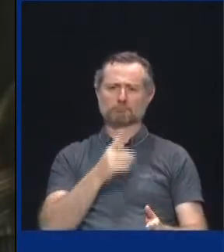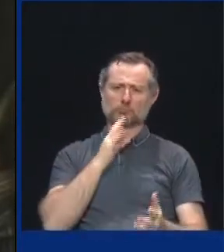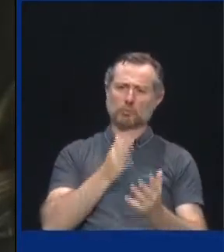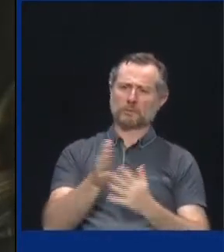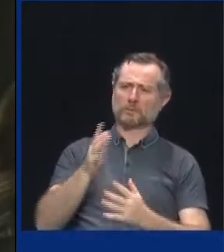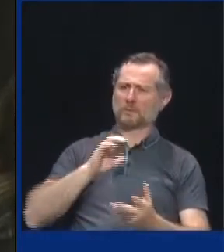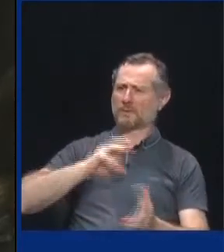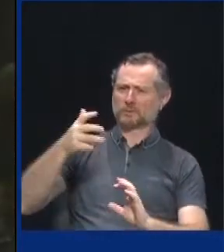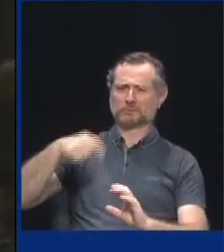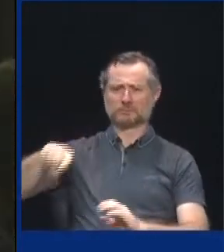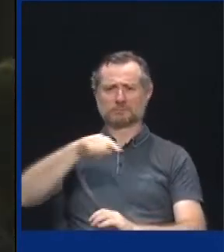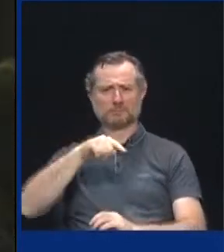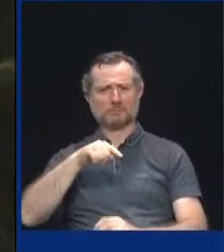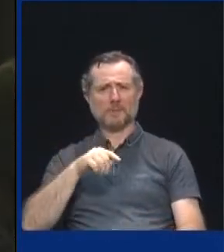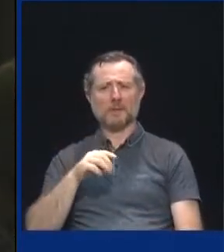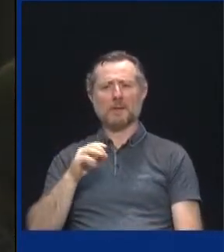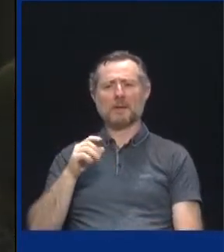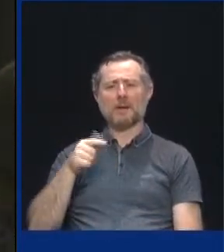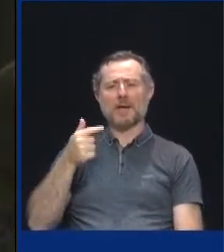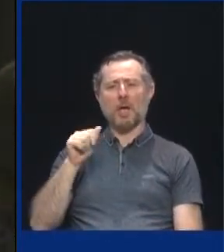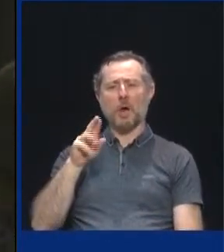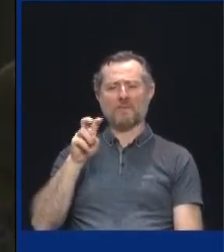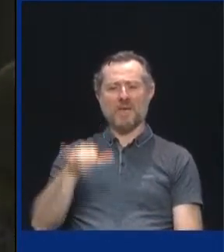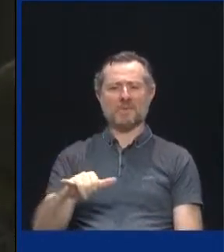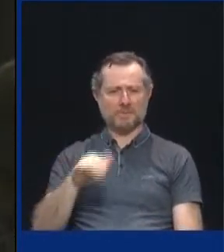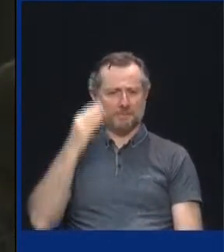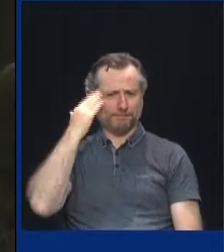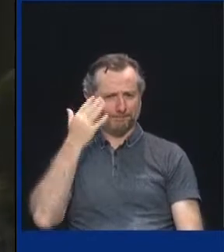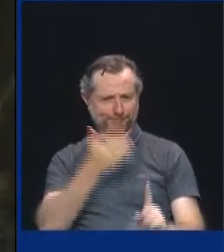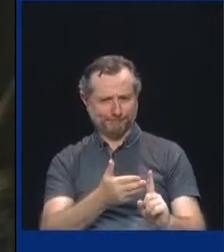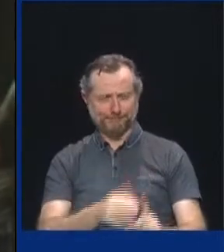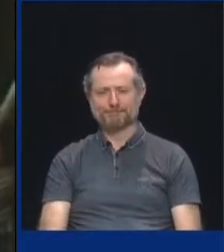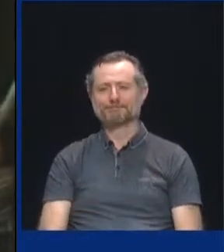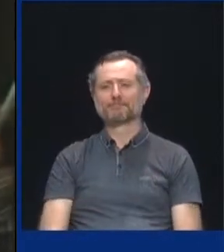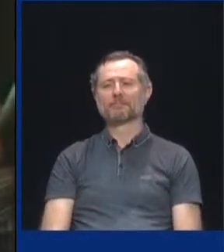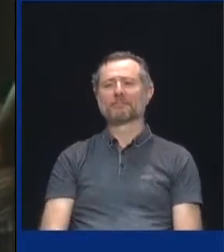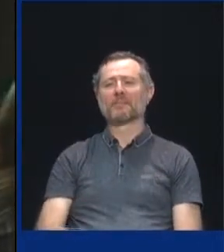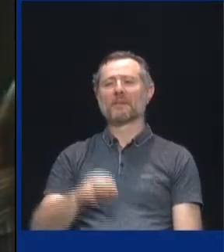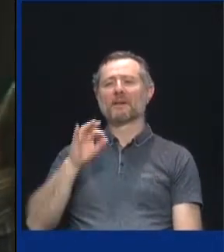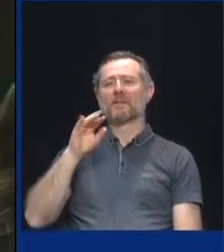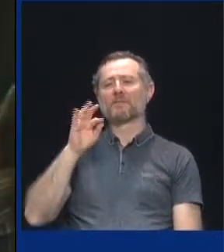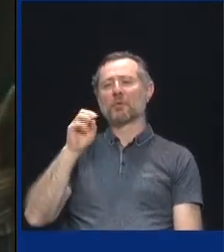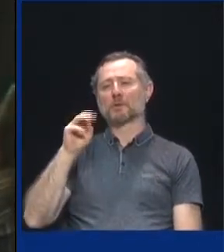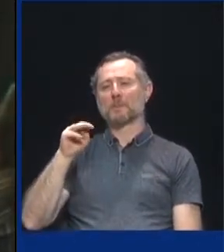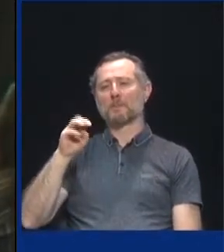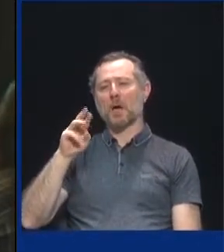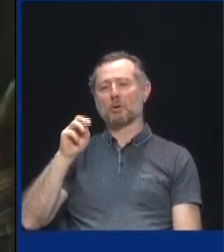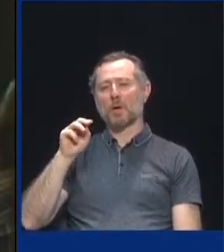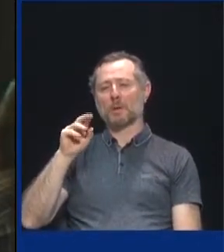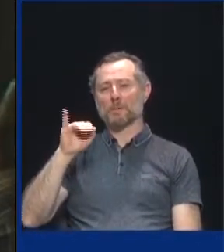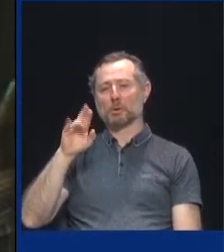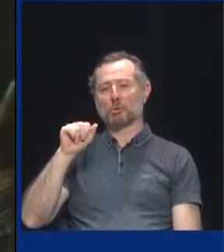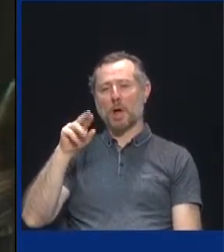TO MY RIGHT, STAR LEGAL COUNSEL, THROUGH ALL OF THE COVID CHAOS, BETH GARVEY, THANK YOU, BETH.